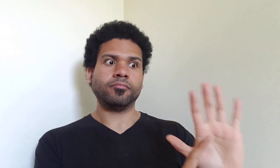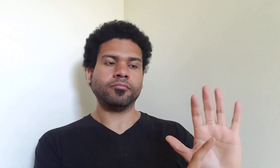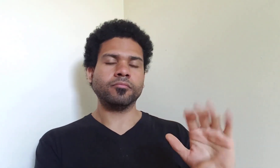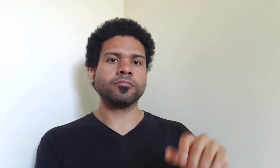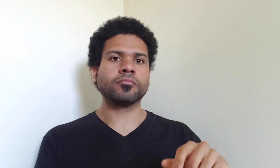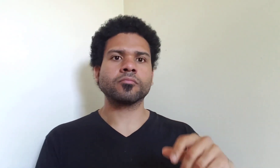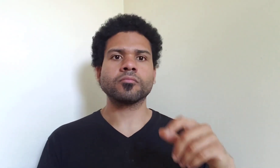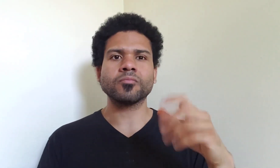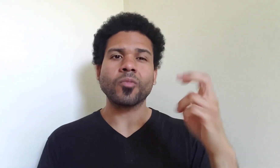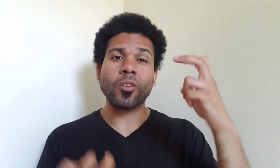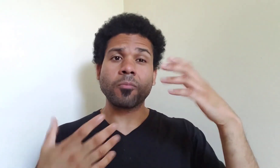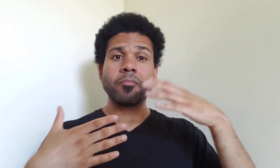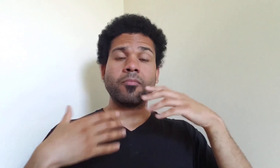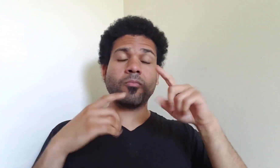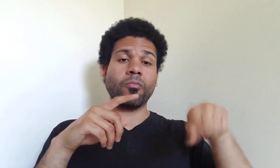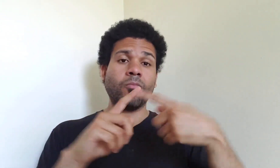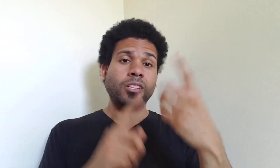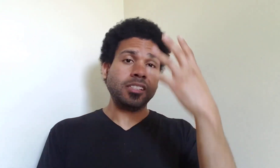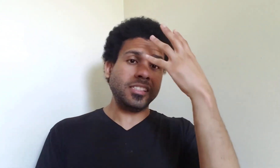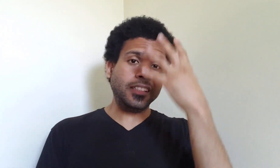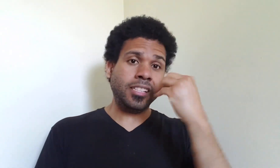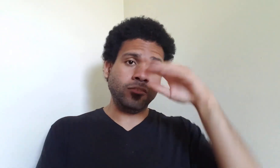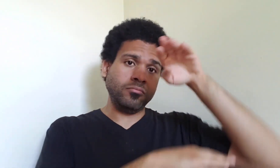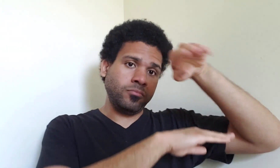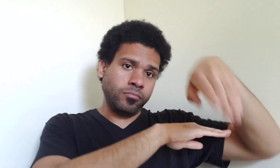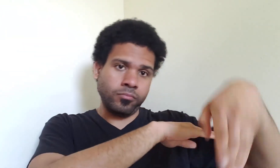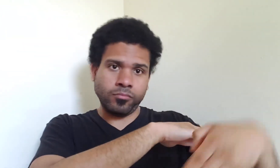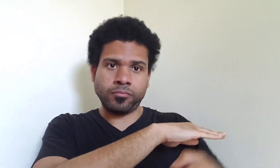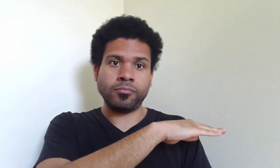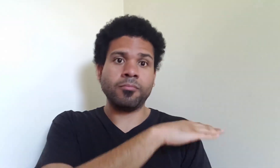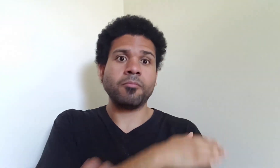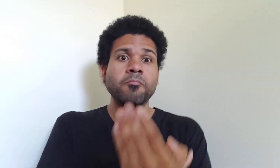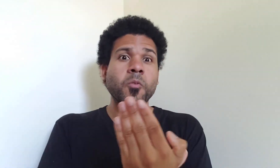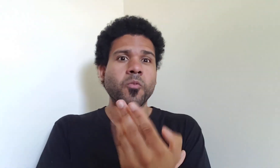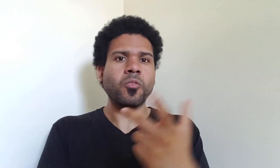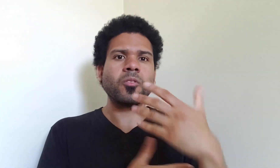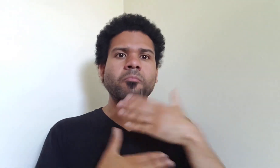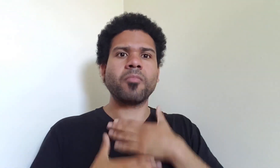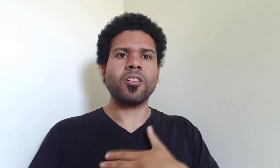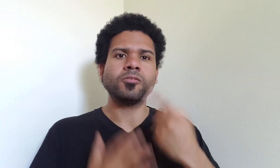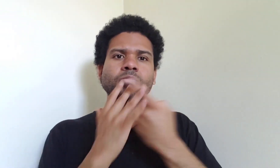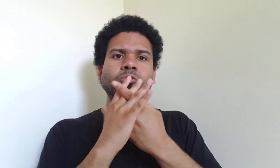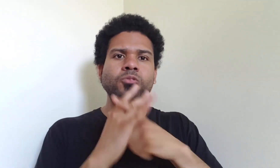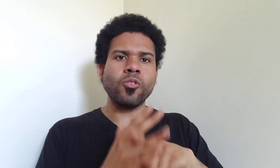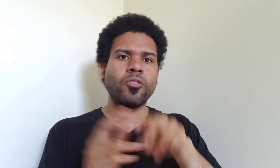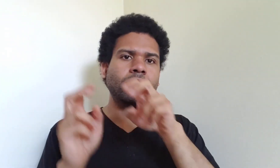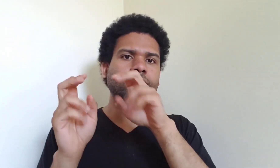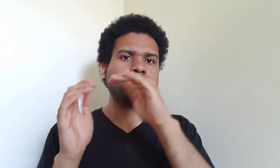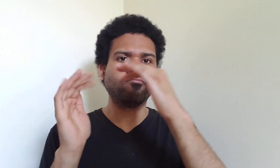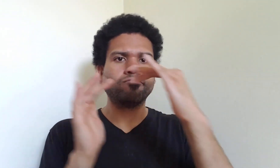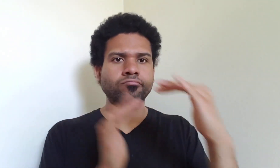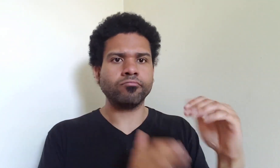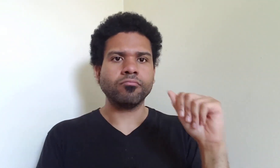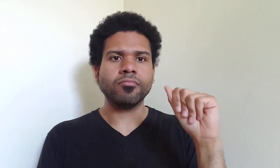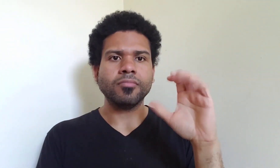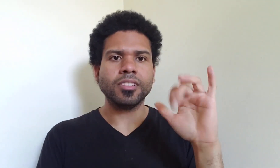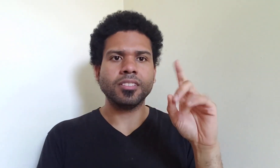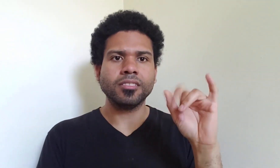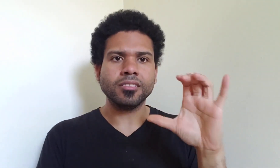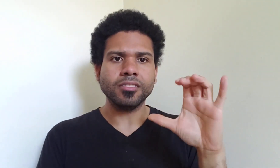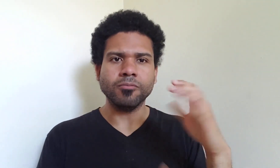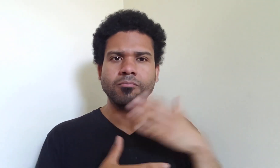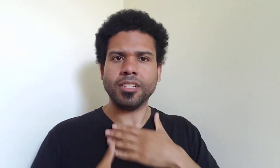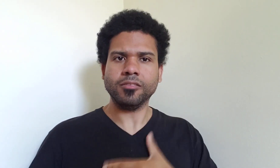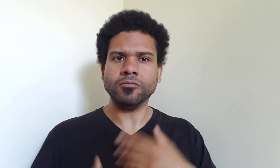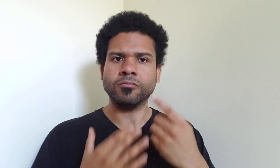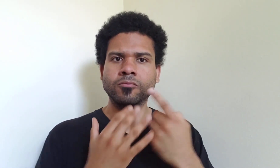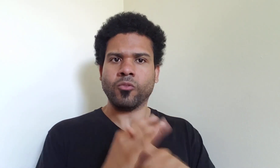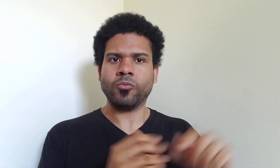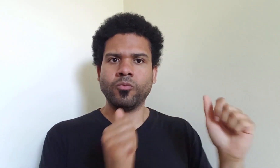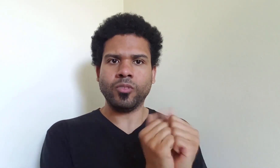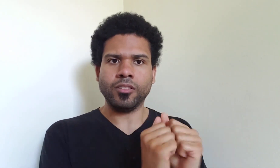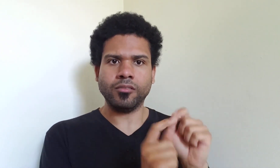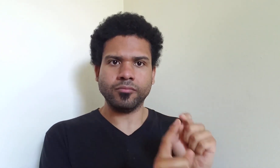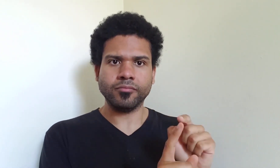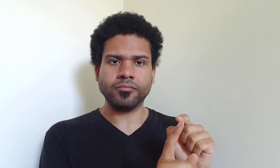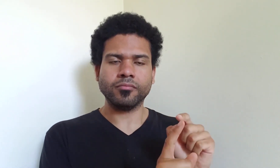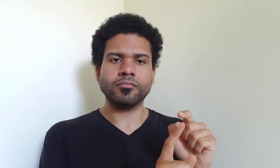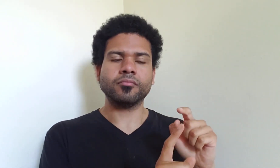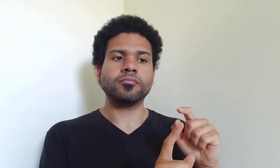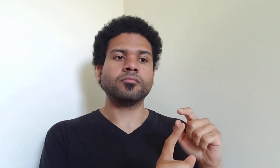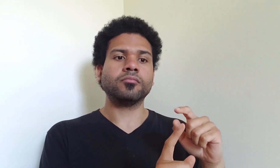The body naturally becomes acidic while sleeping throughout the night.